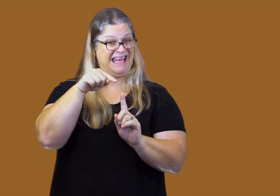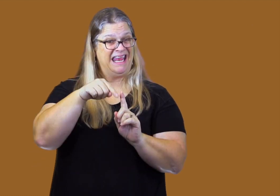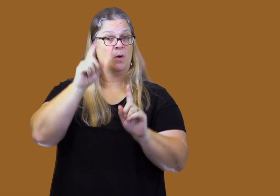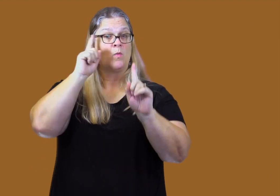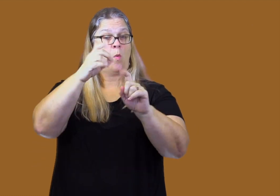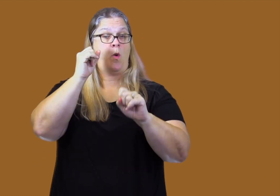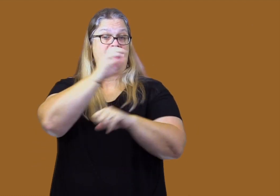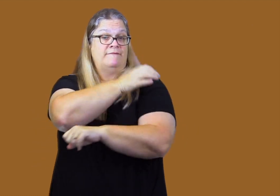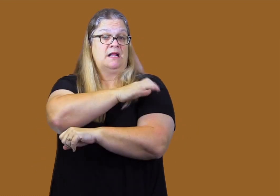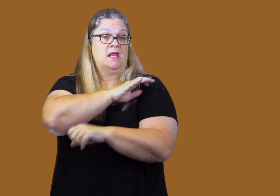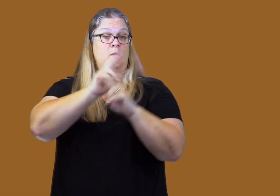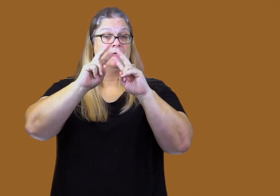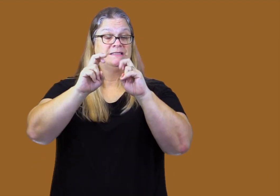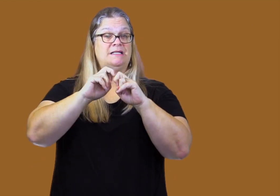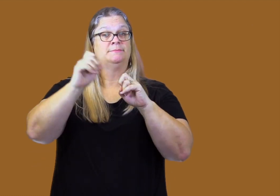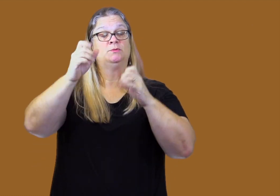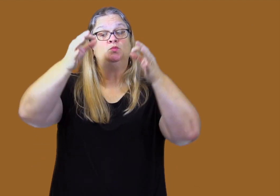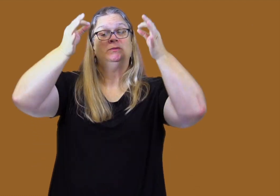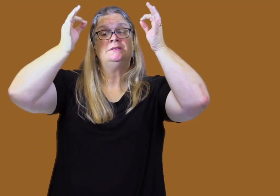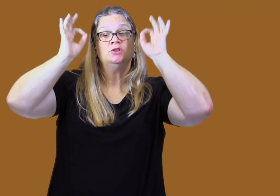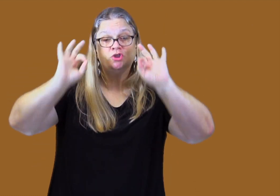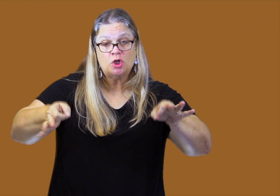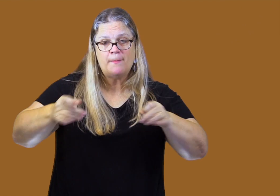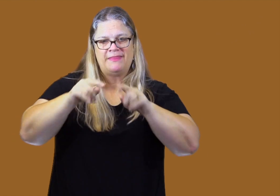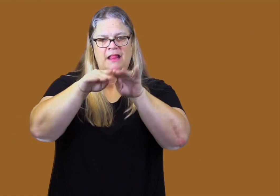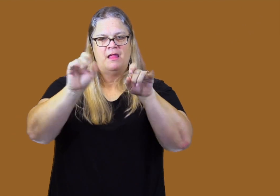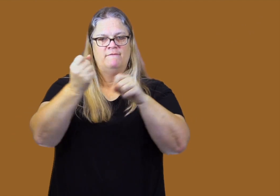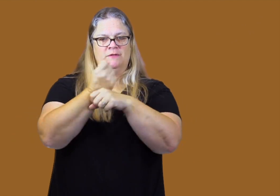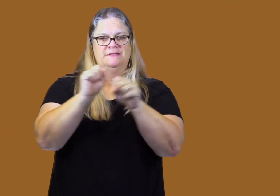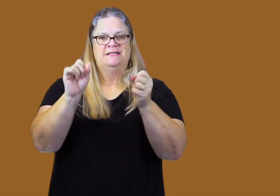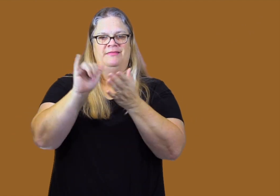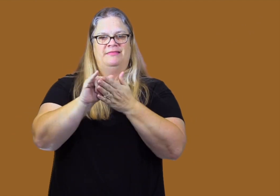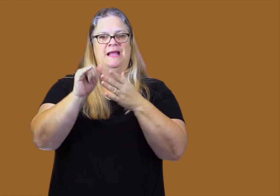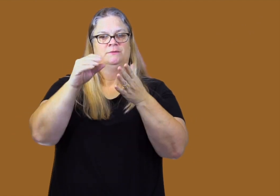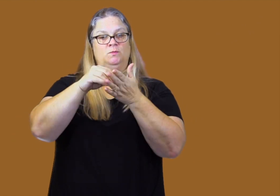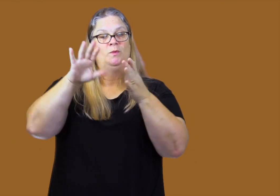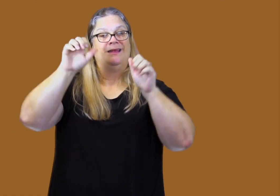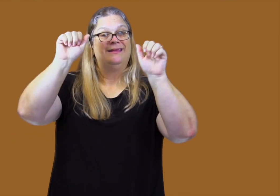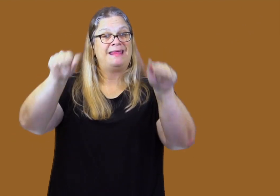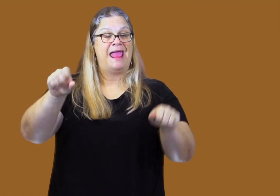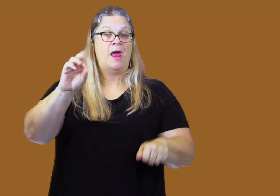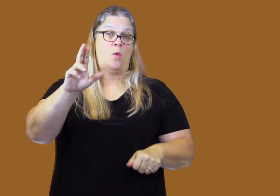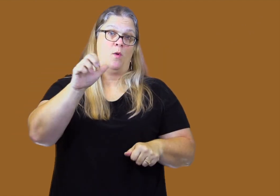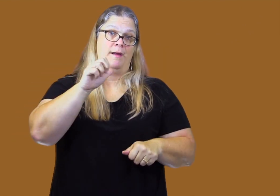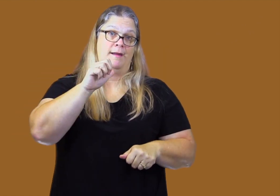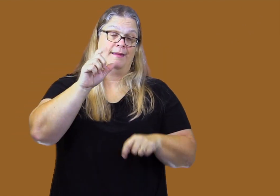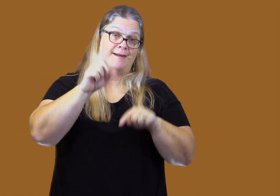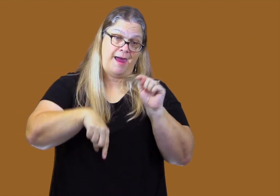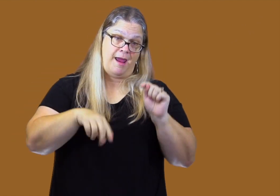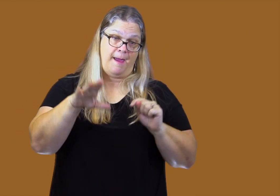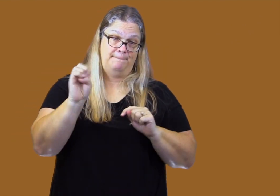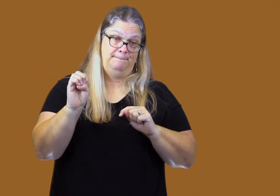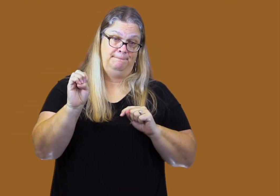Basically, the goal of clinical assessment is to determine the level of safety the student can or cannot maintain.